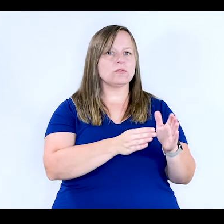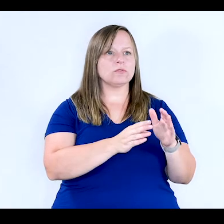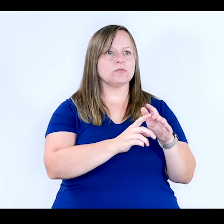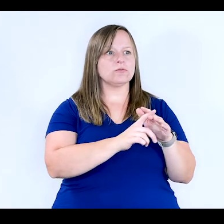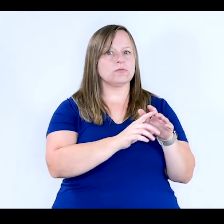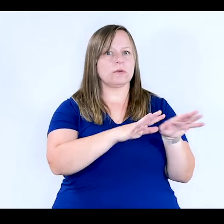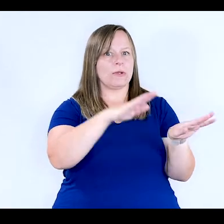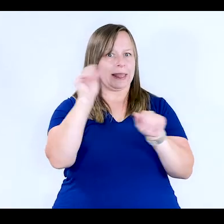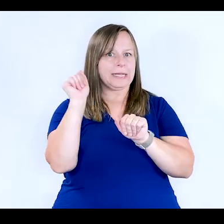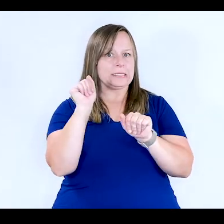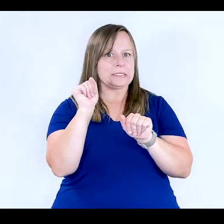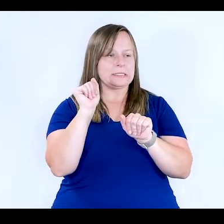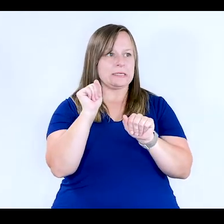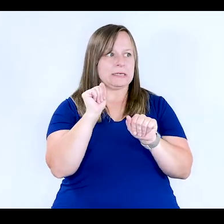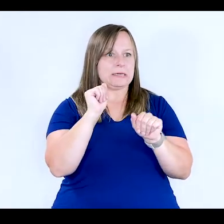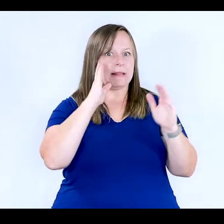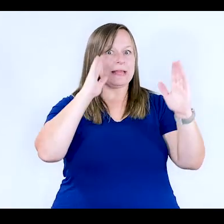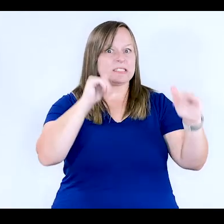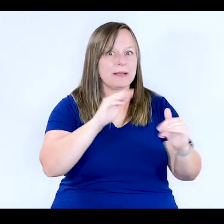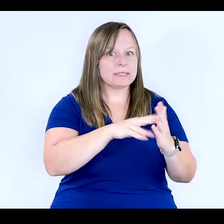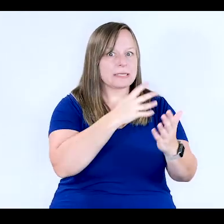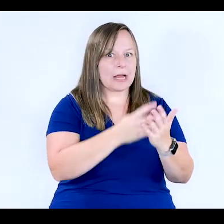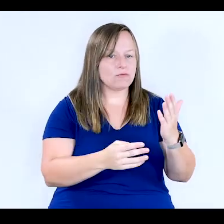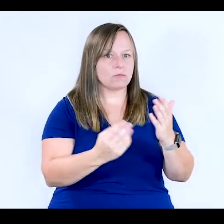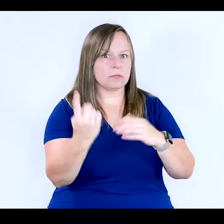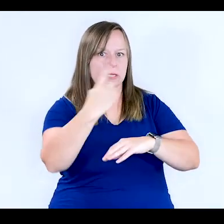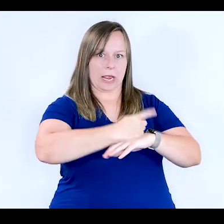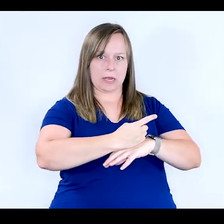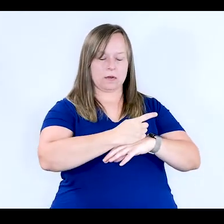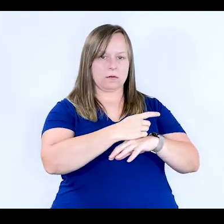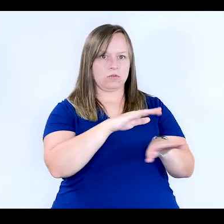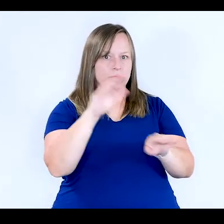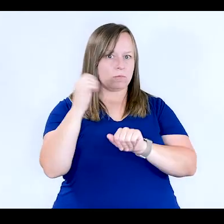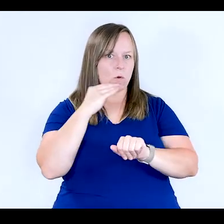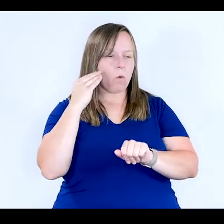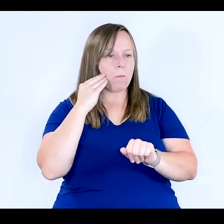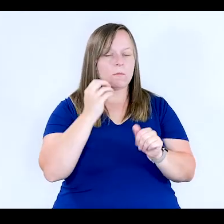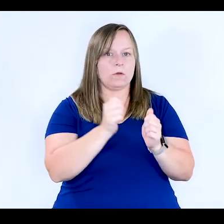released before their expected, scheduled release date and they leave without